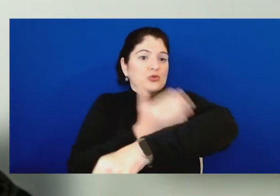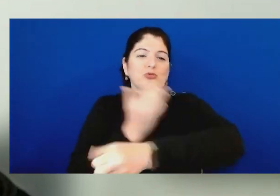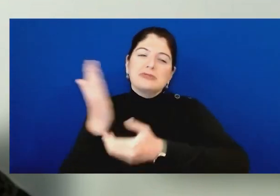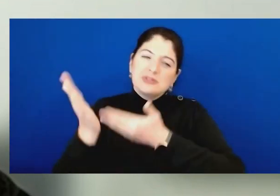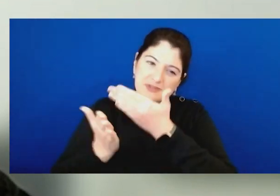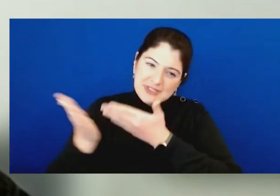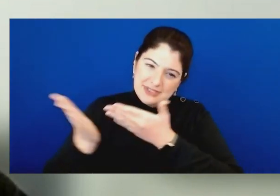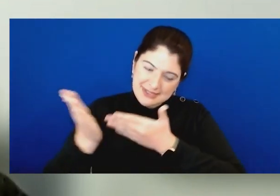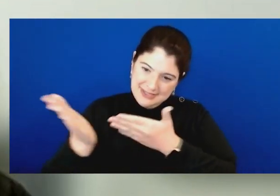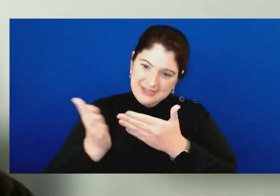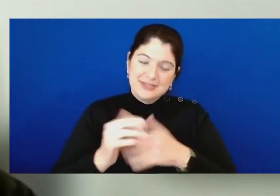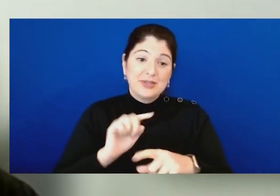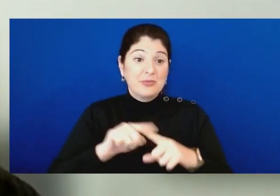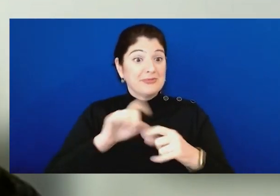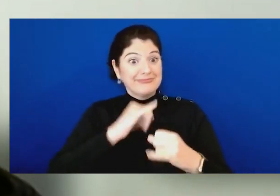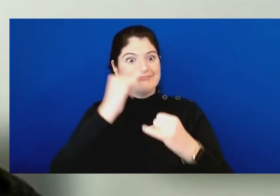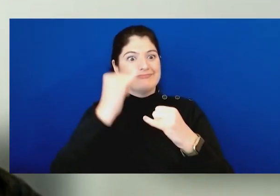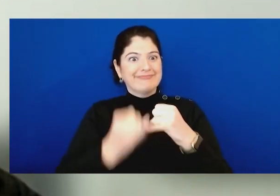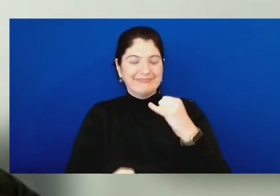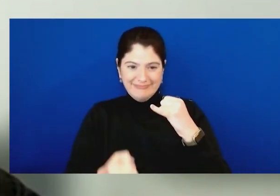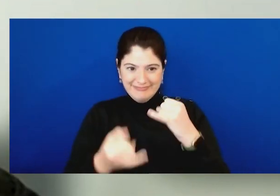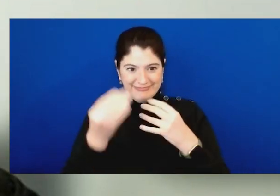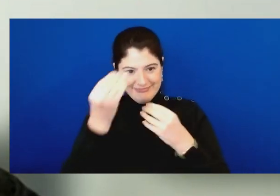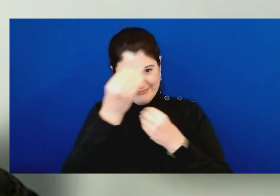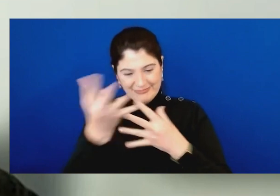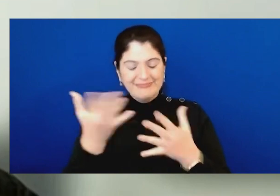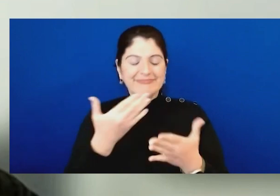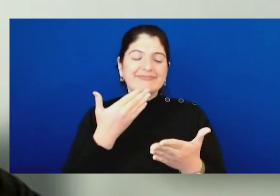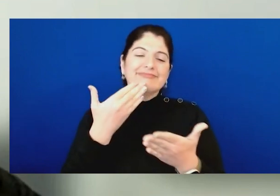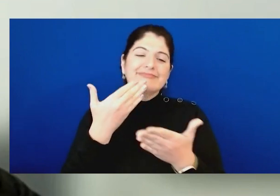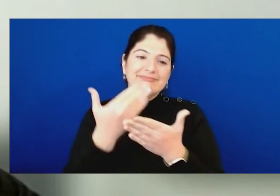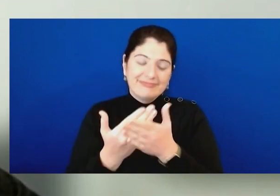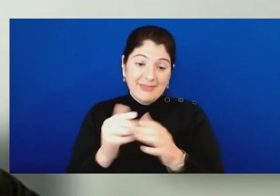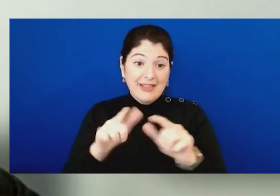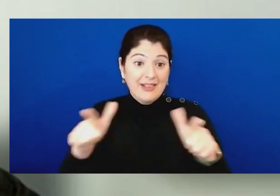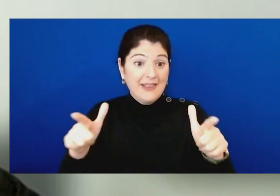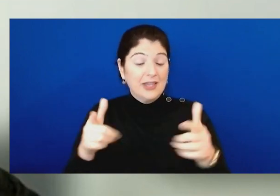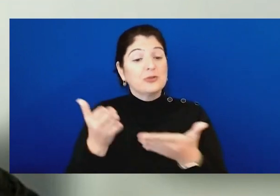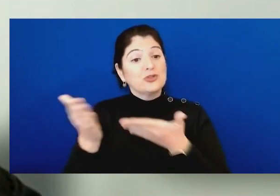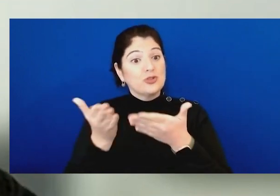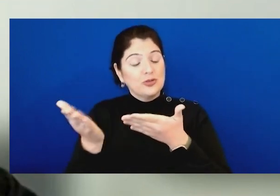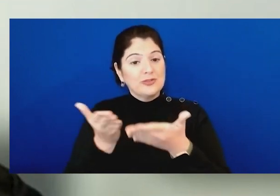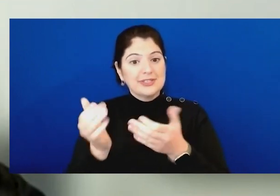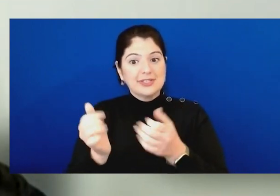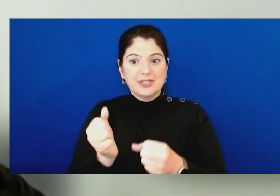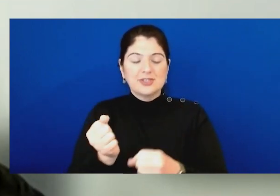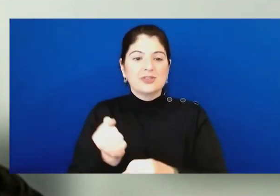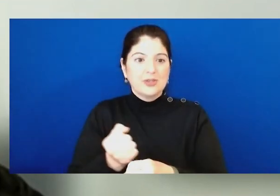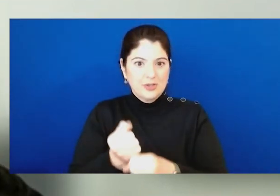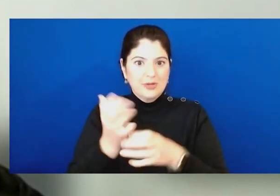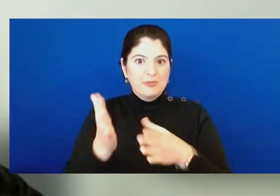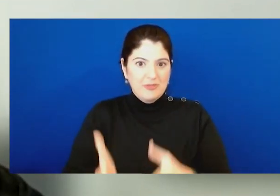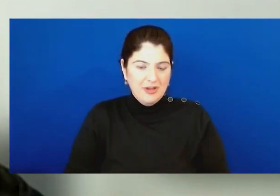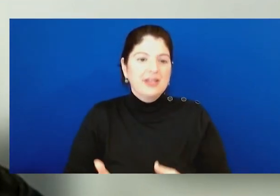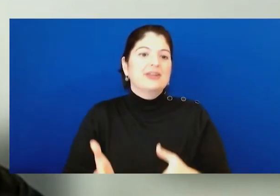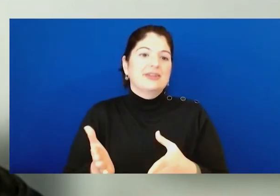And last, but not least, I also want to thank the language services providers helping us make this language